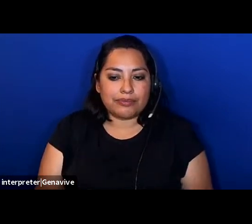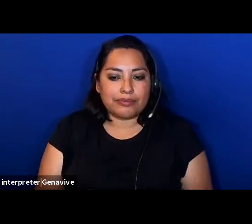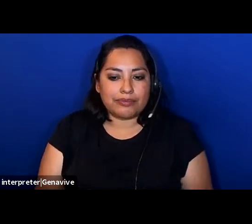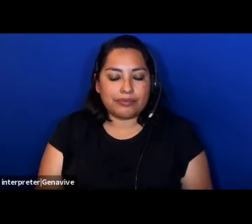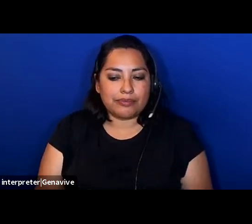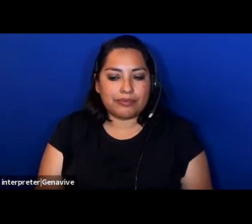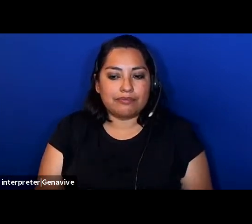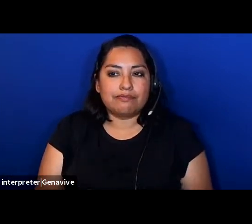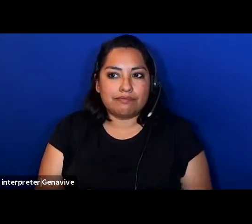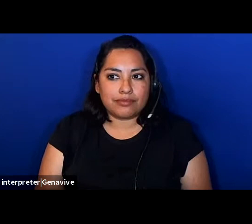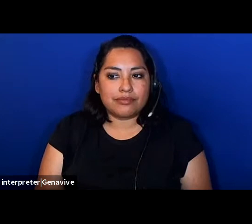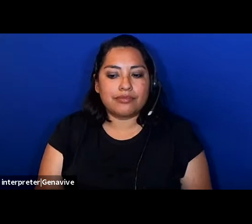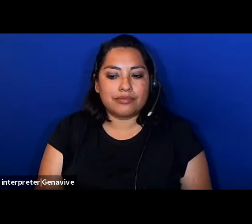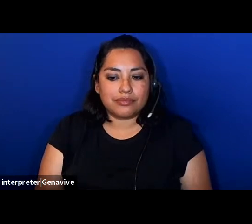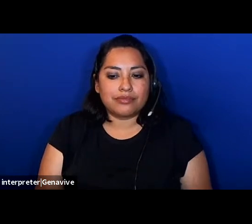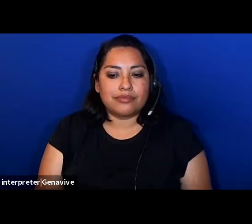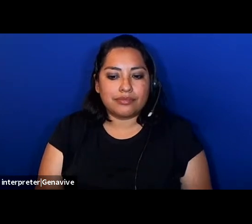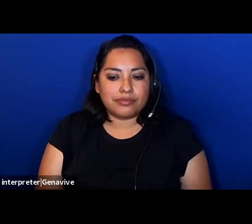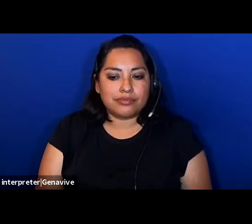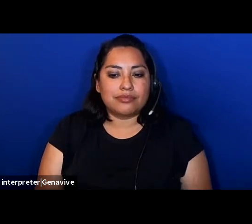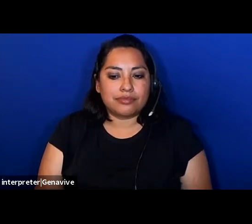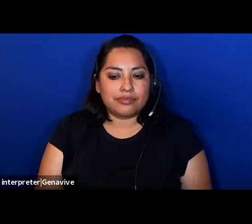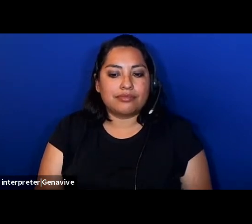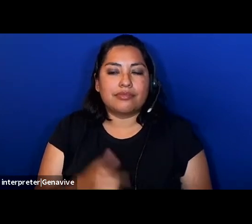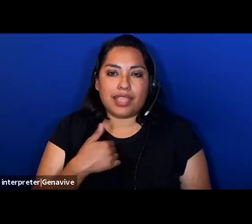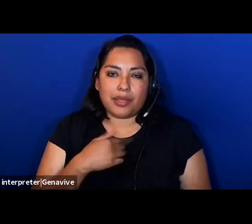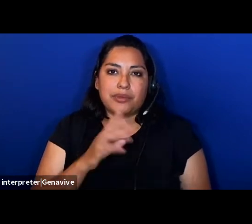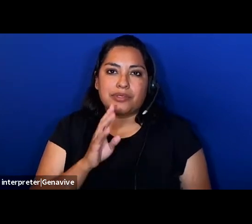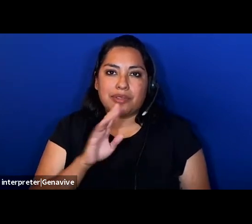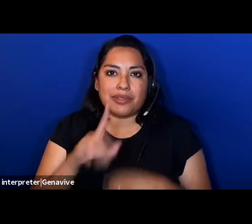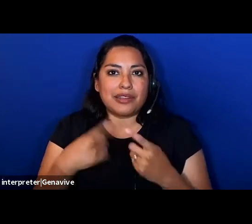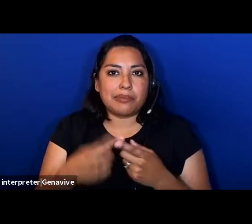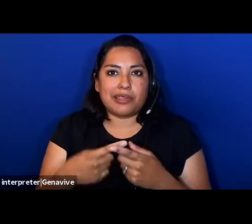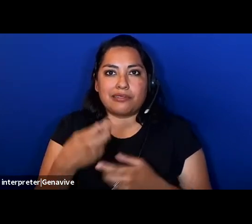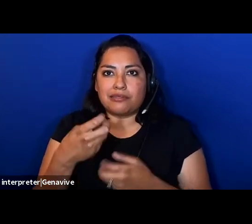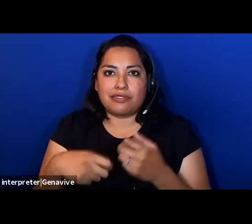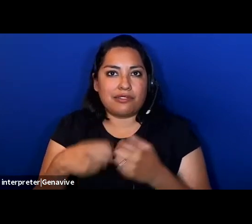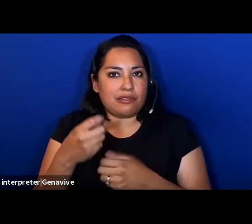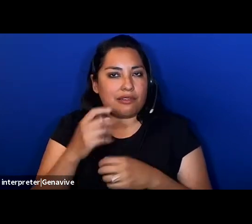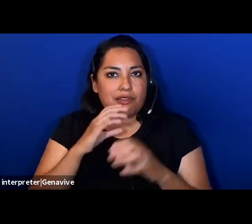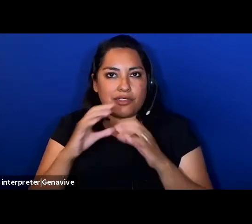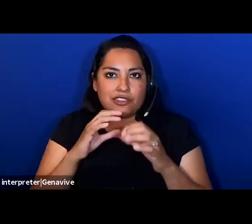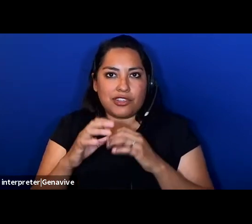Yeah. Yeah. “I was referring to difficult conversations to address the pain caused by the group.” Yeah. Yeah. I see. I see.